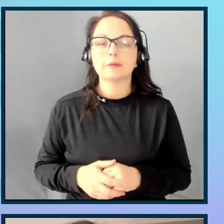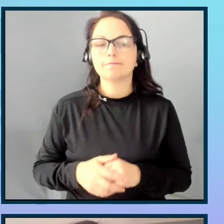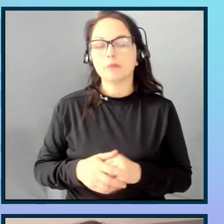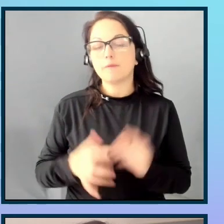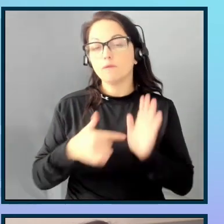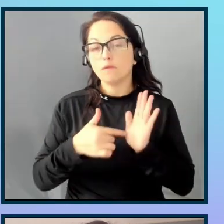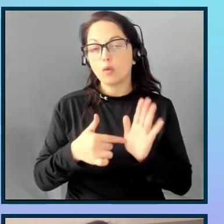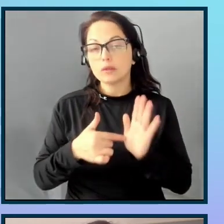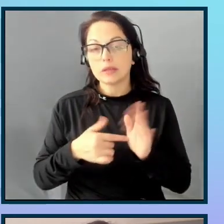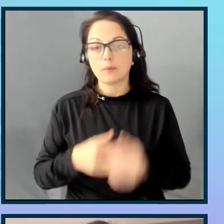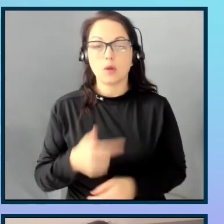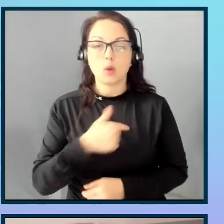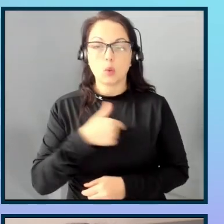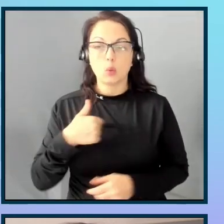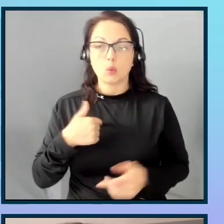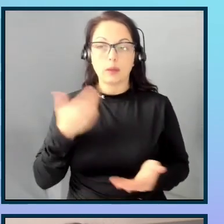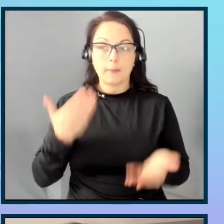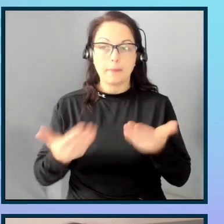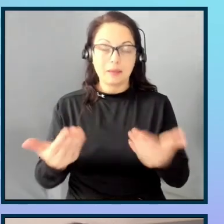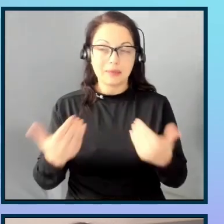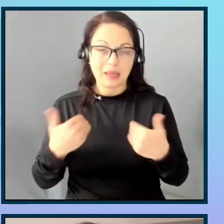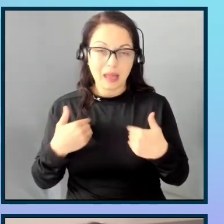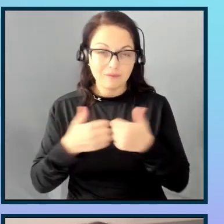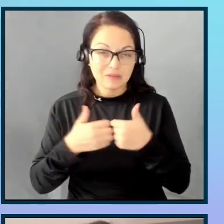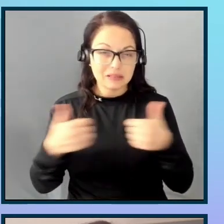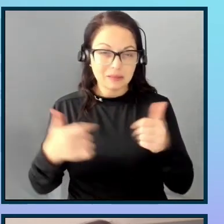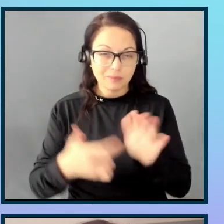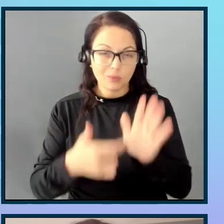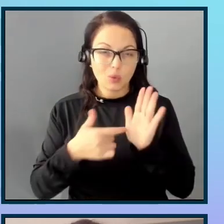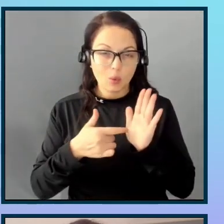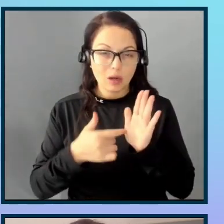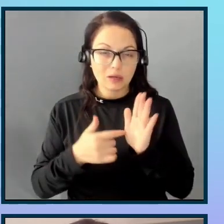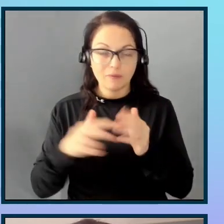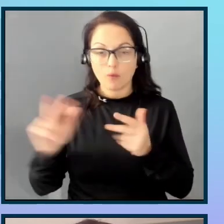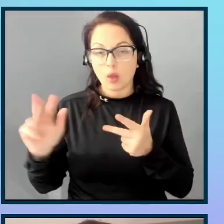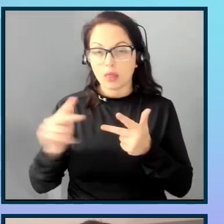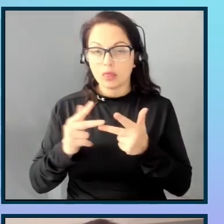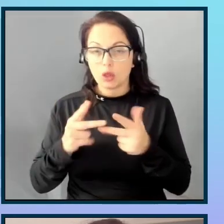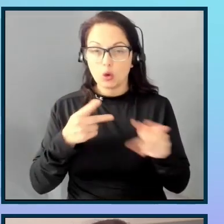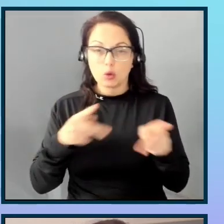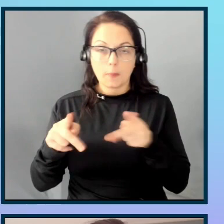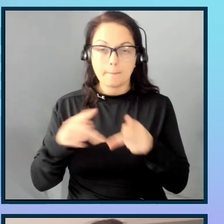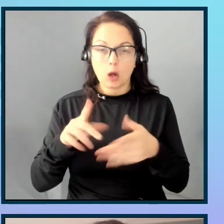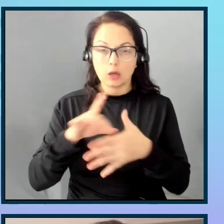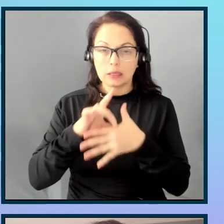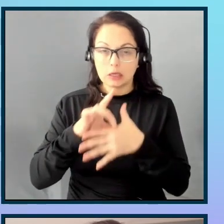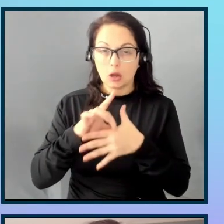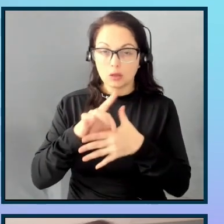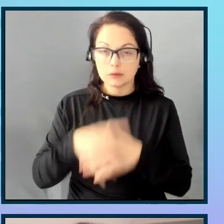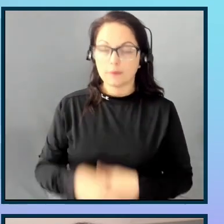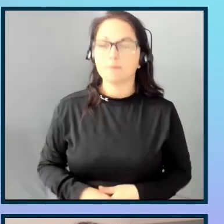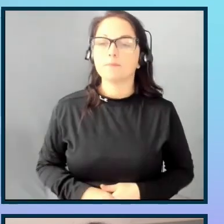We may be having separate requirements for third party content. So if you are a Gmail,